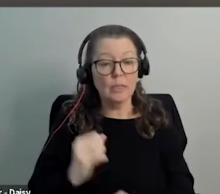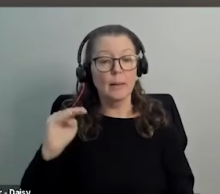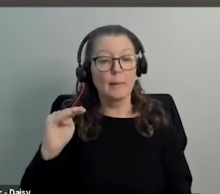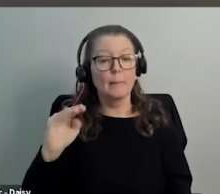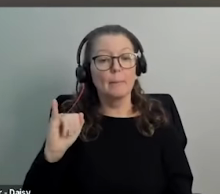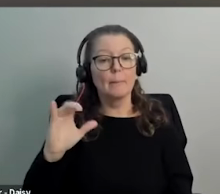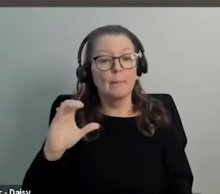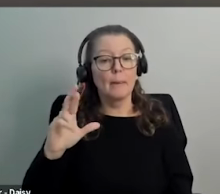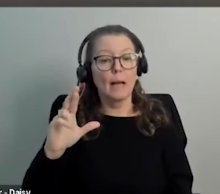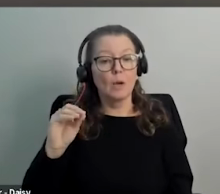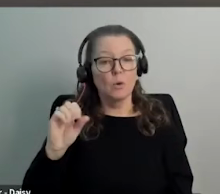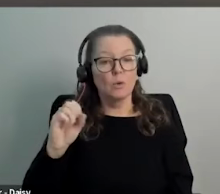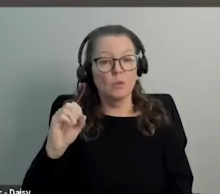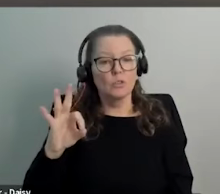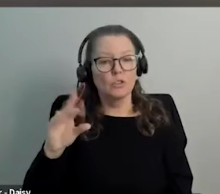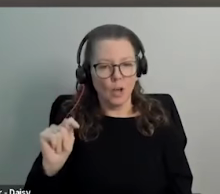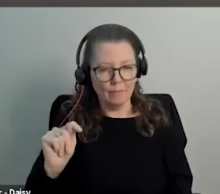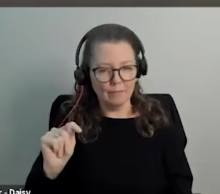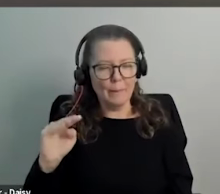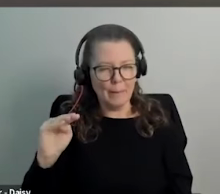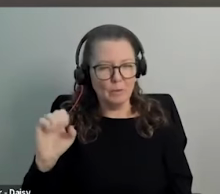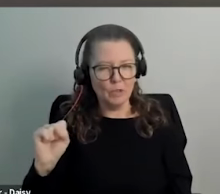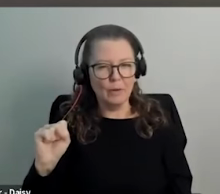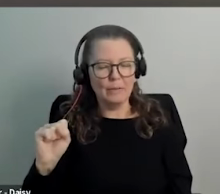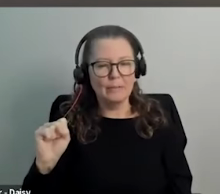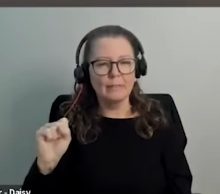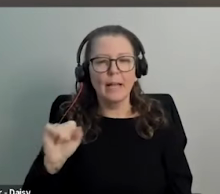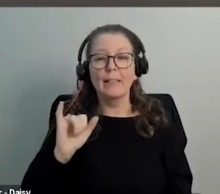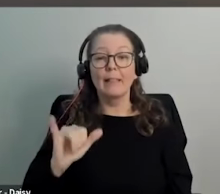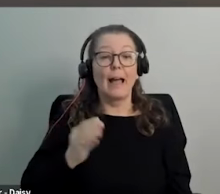Yeah, that was my first job after college,